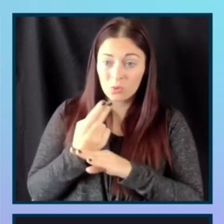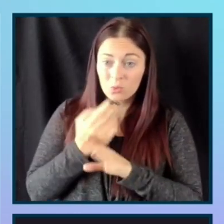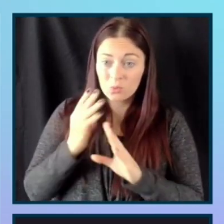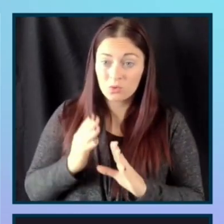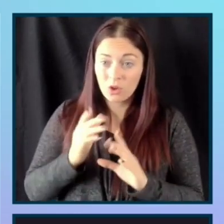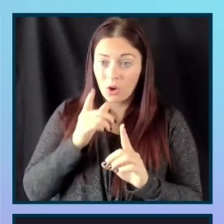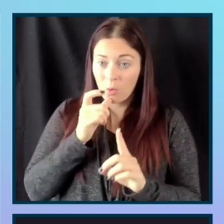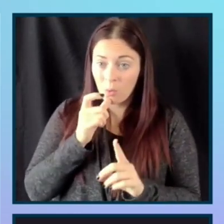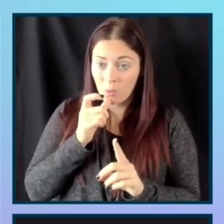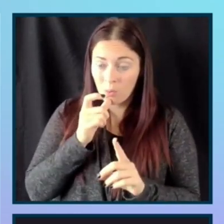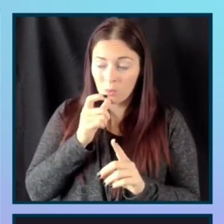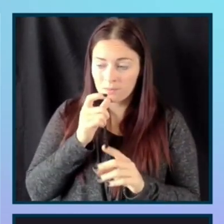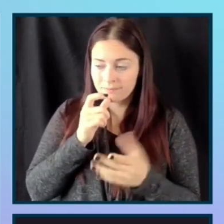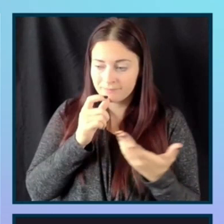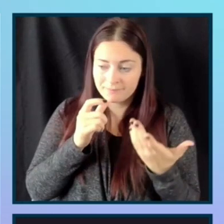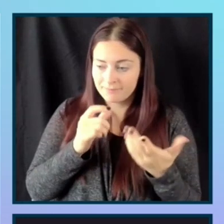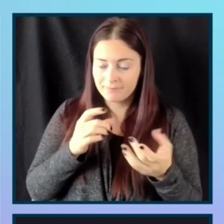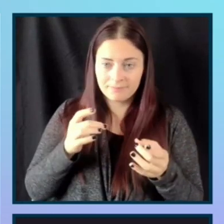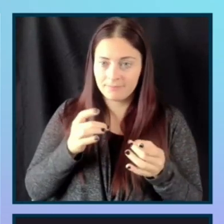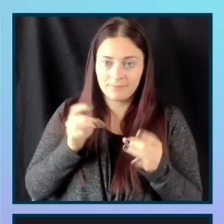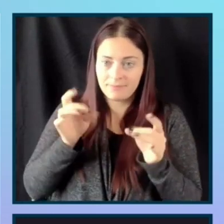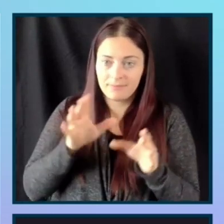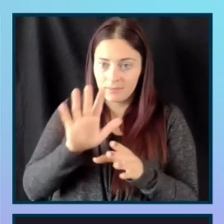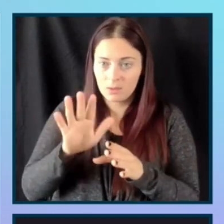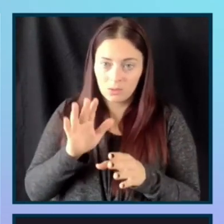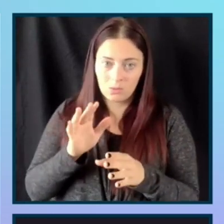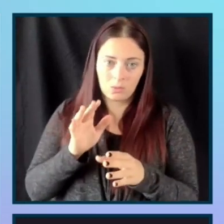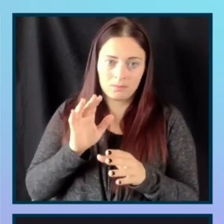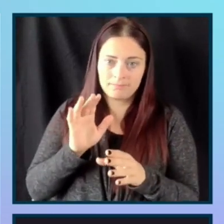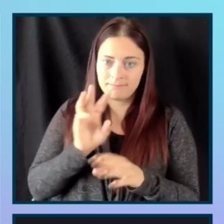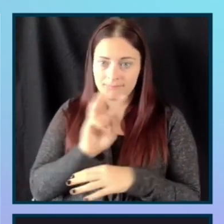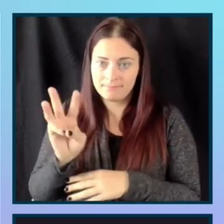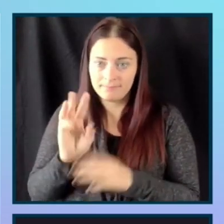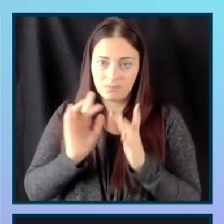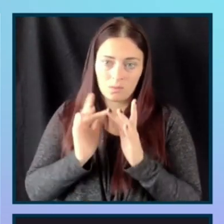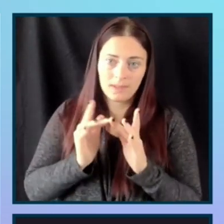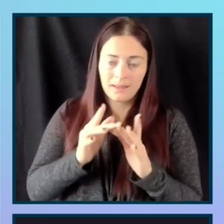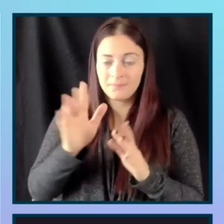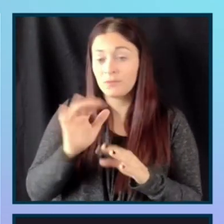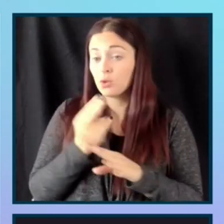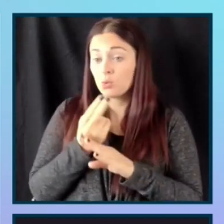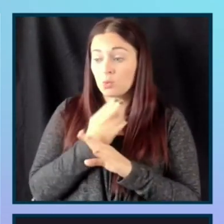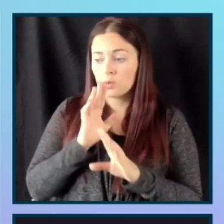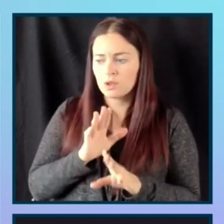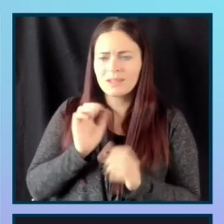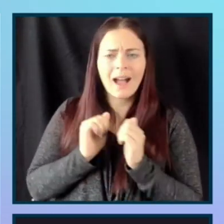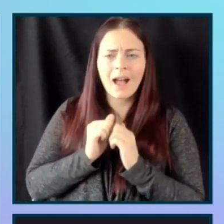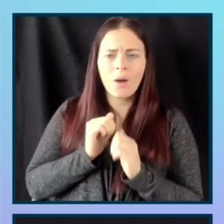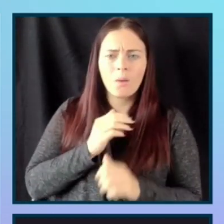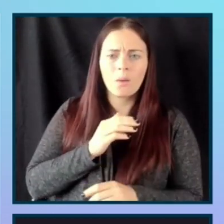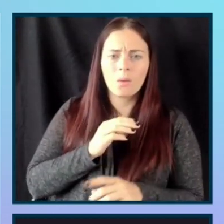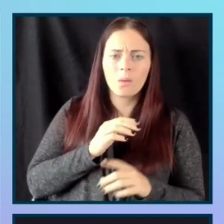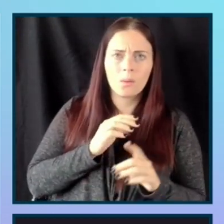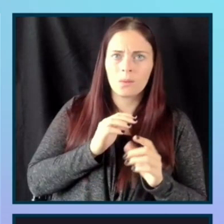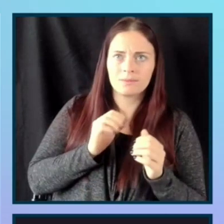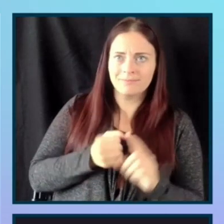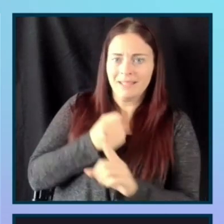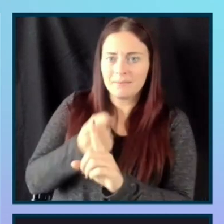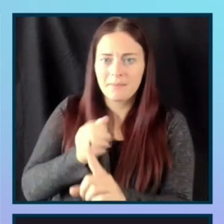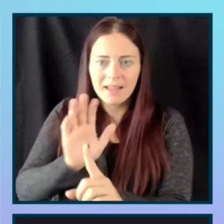So you've gotta consider the impact. Consider the impact on your users. and use that decision to decide between where you run your A/B tests,